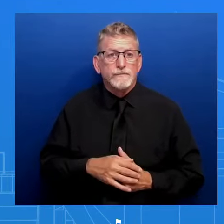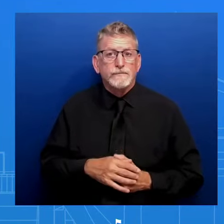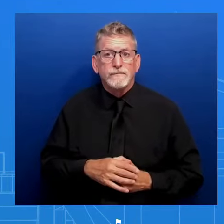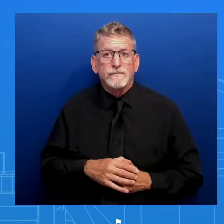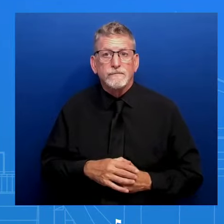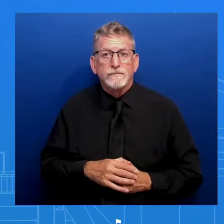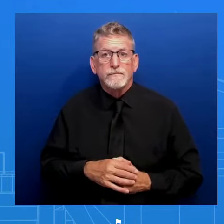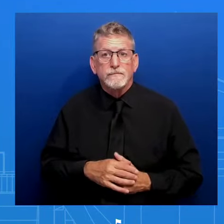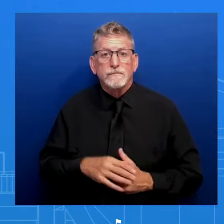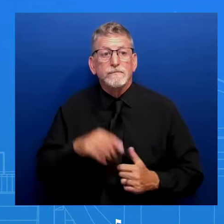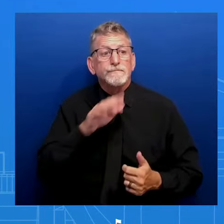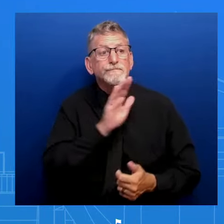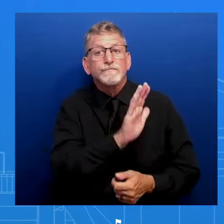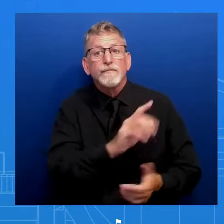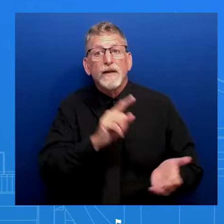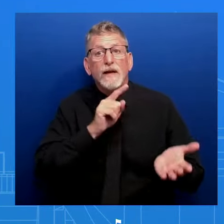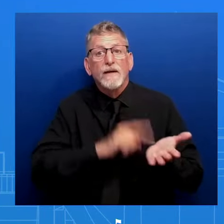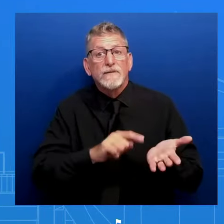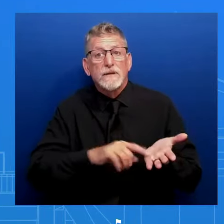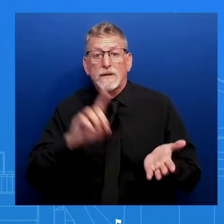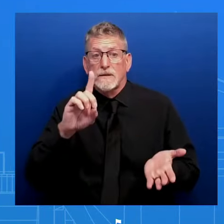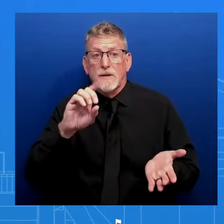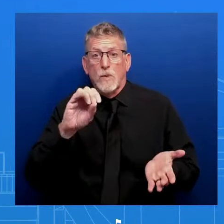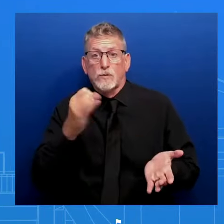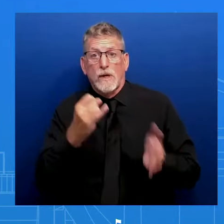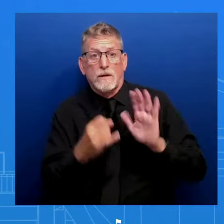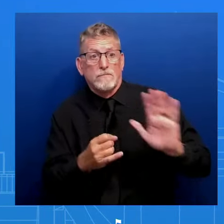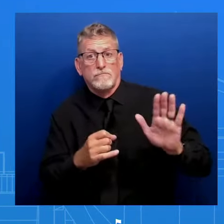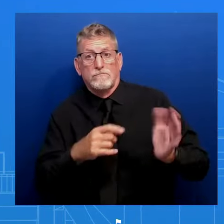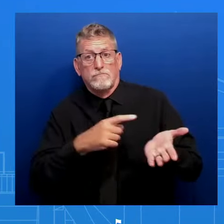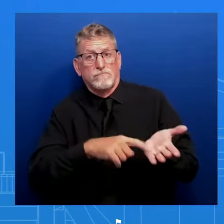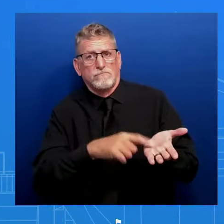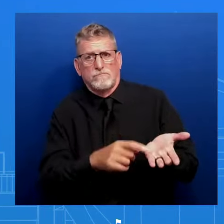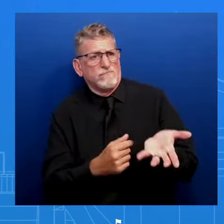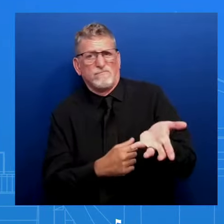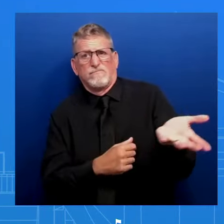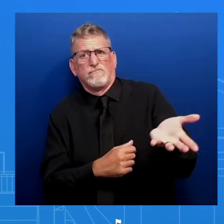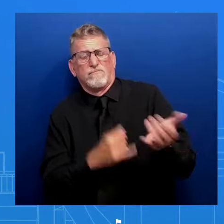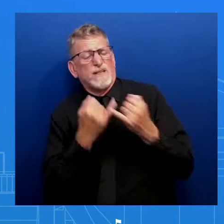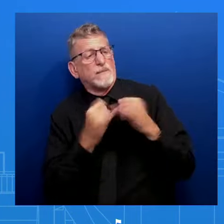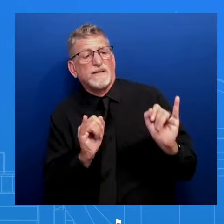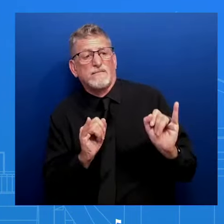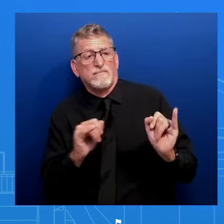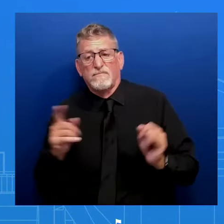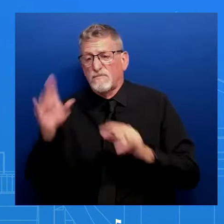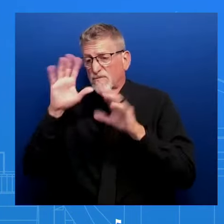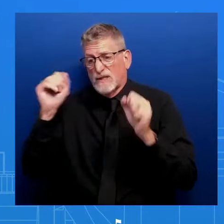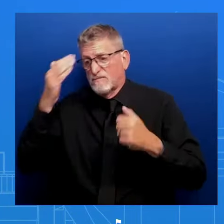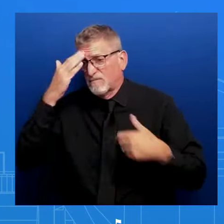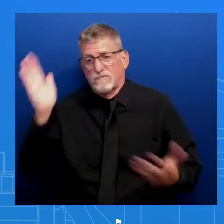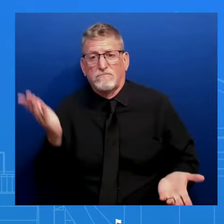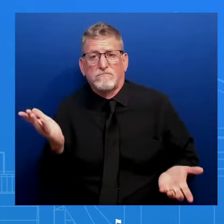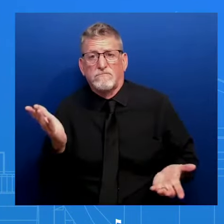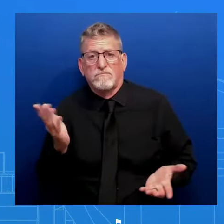We've -- as we've been very clear, they are independent. We give them the space to do -- to do their work. We believe in the rule of law.